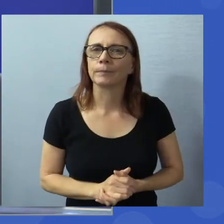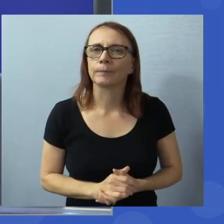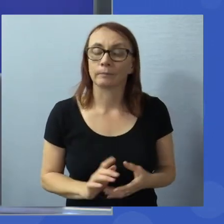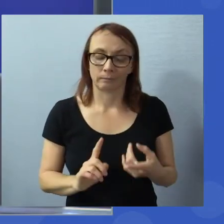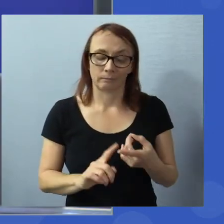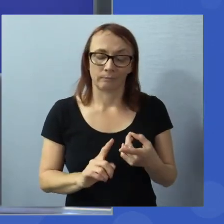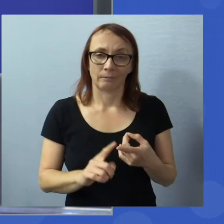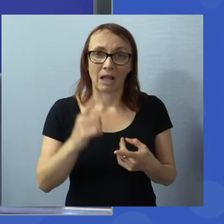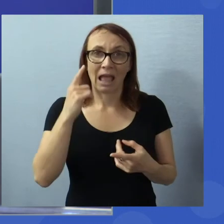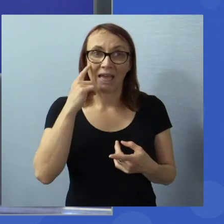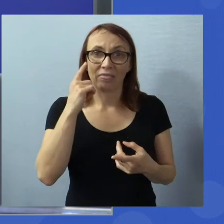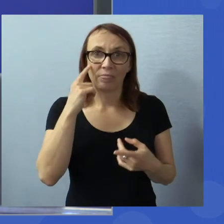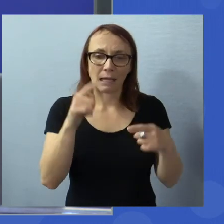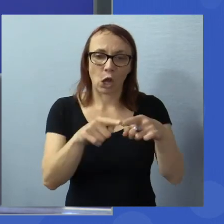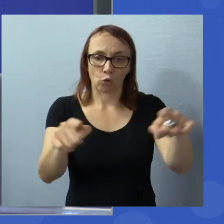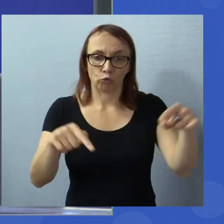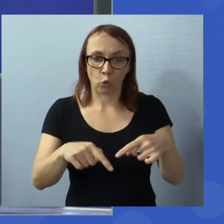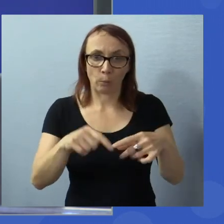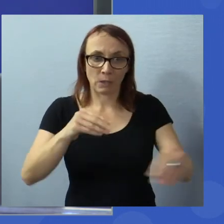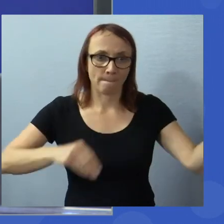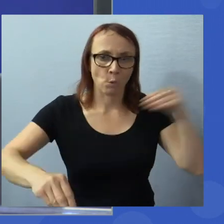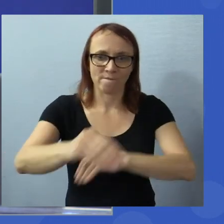the moving about rooms the using the lecture theater use in the breakout room